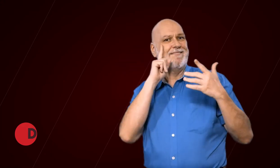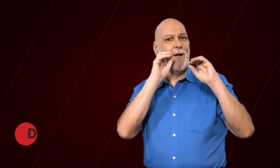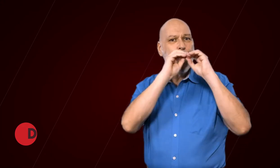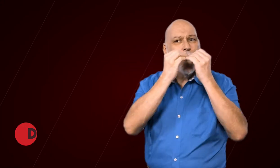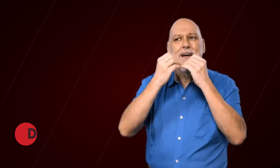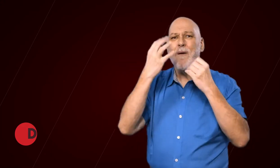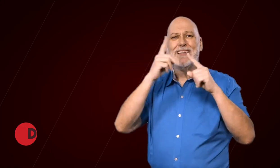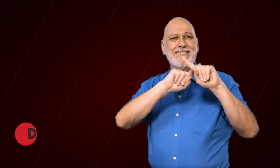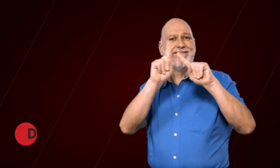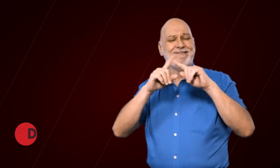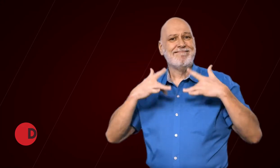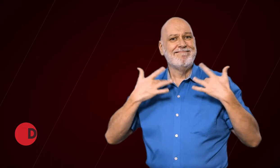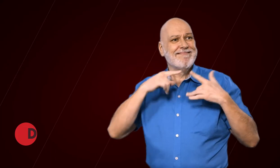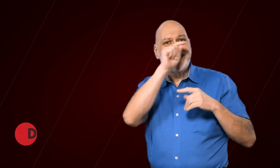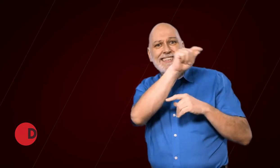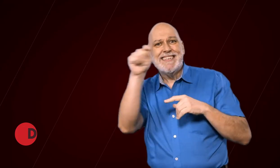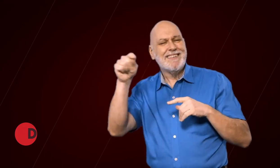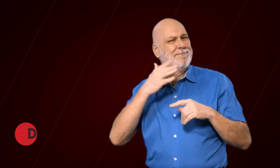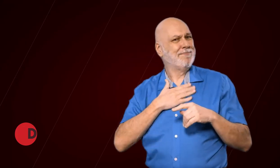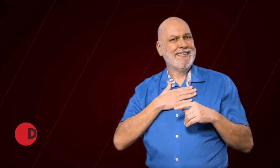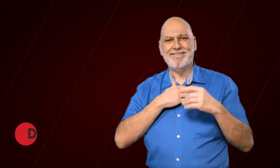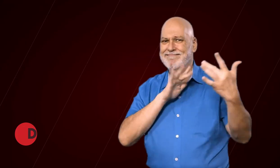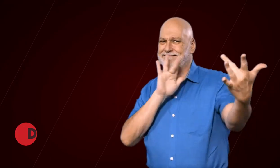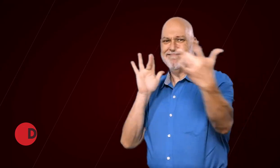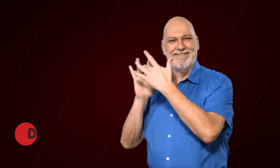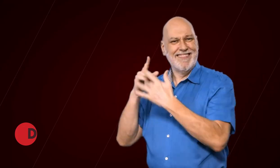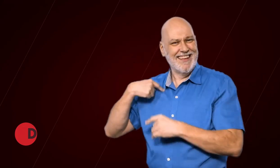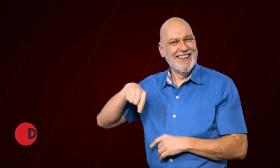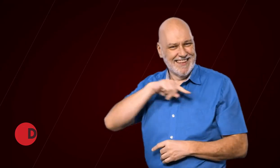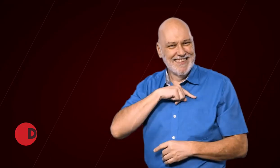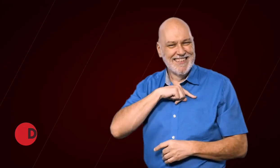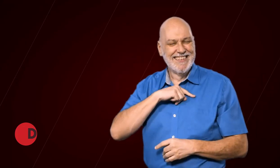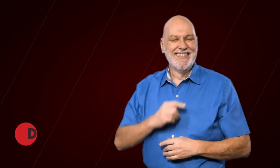on your city or province!